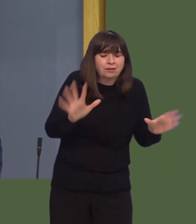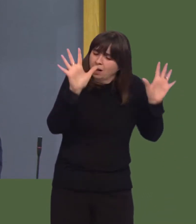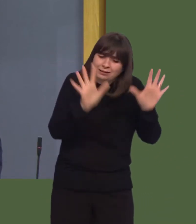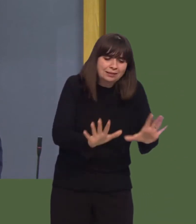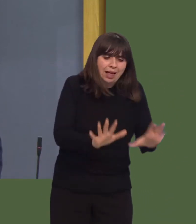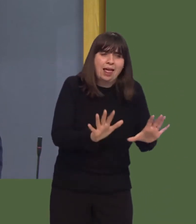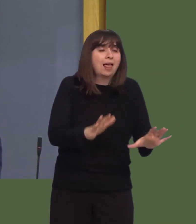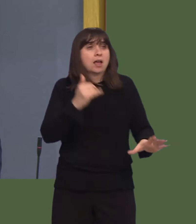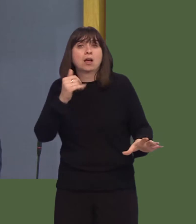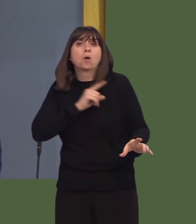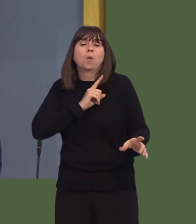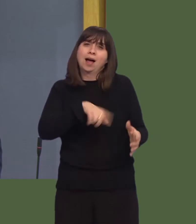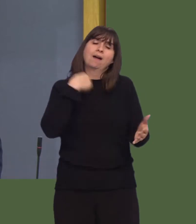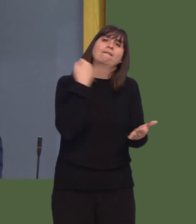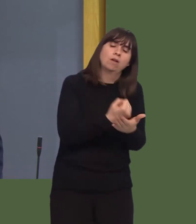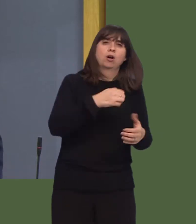due to that head injury.